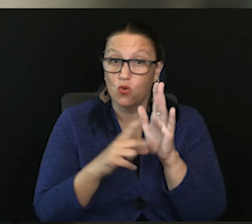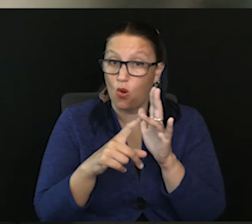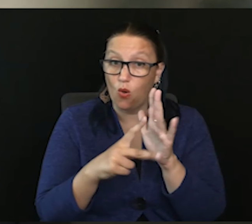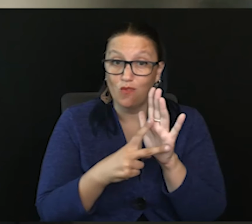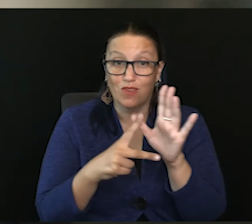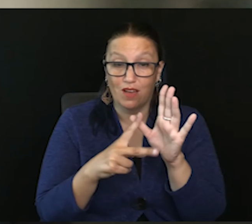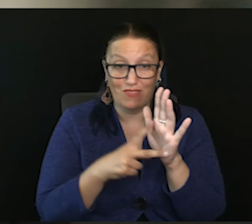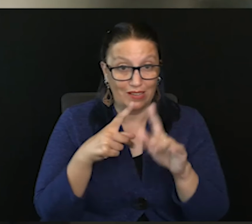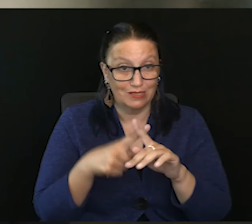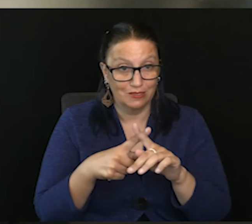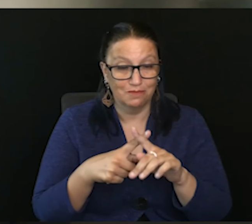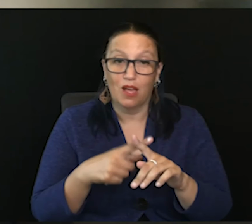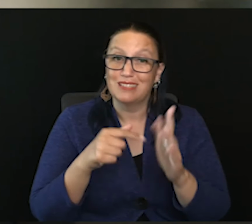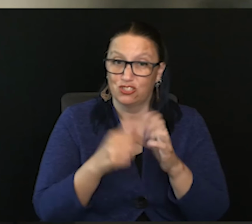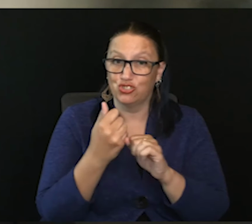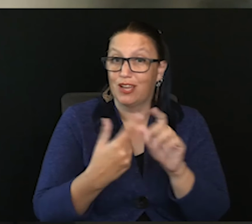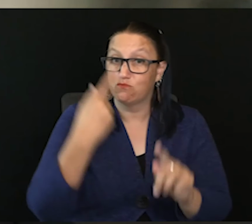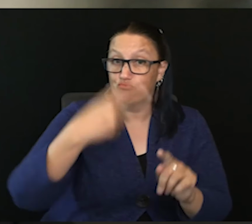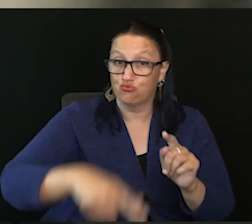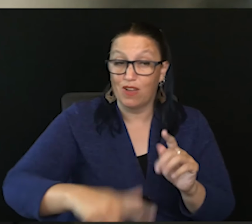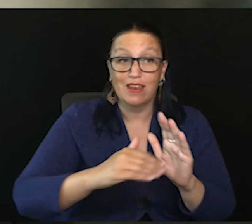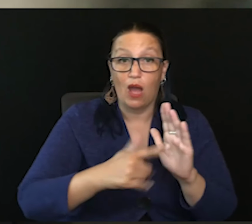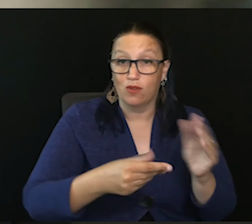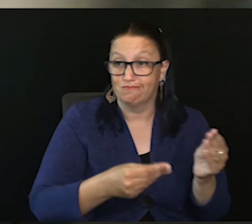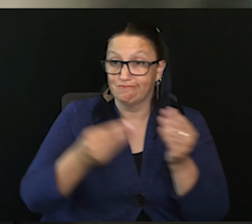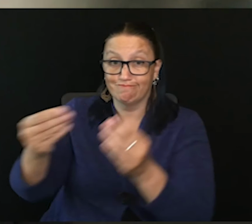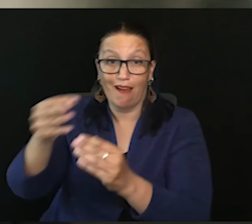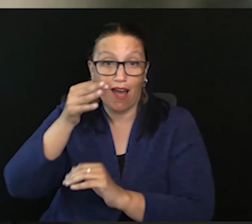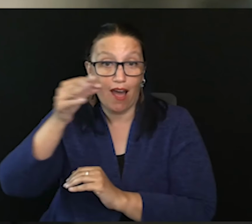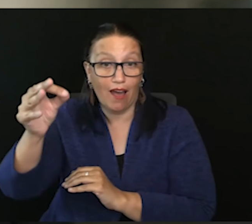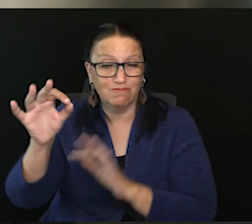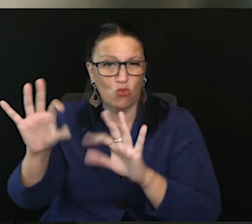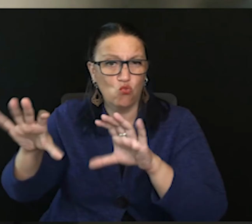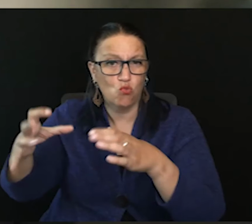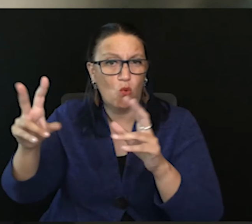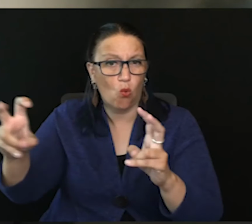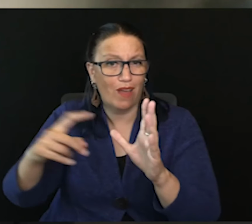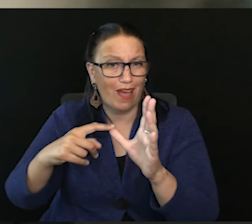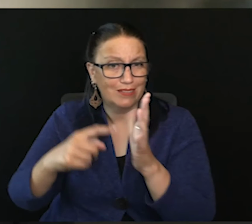ATAGI for consideration over the course of the next week. But it's a very promising development.